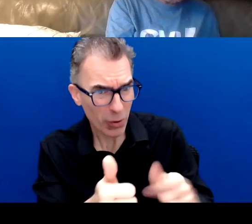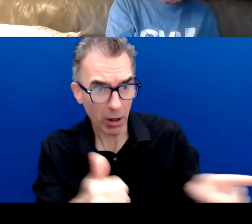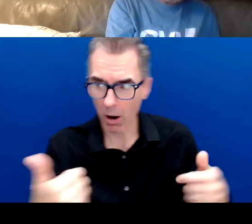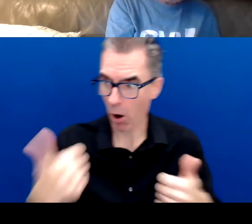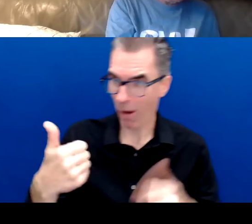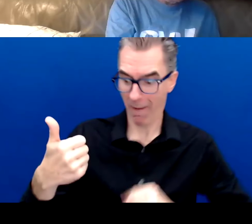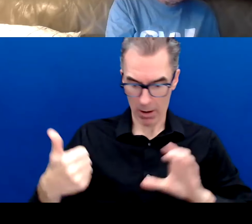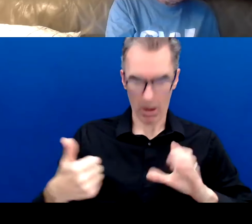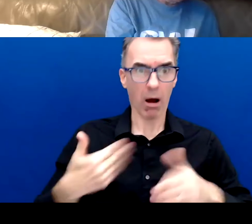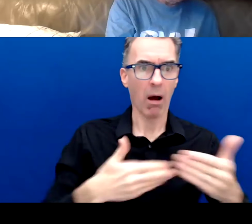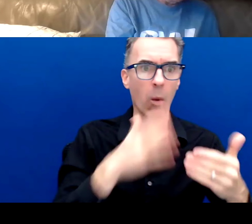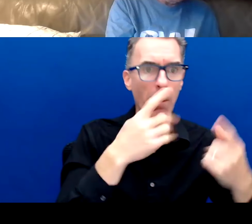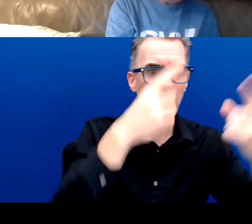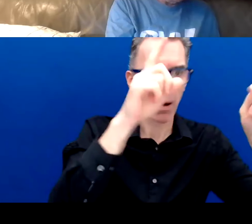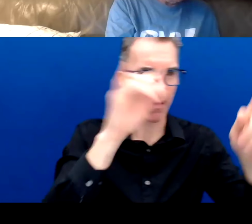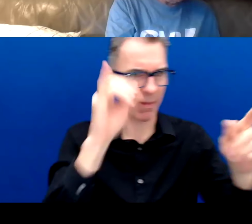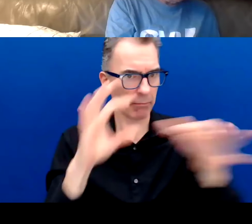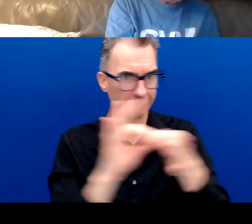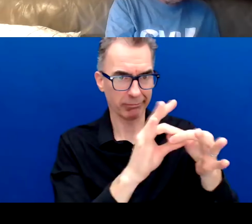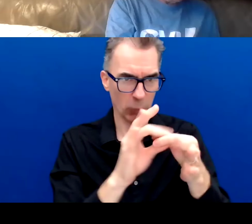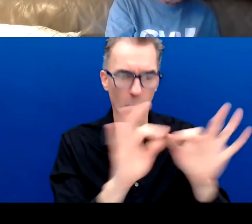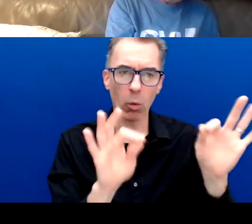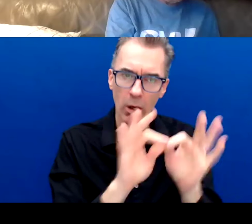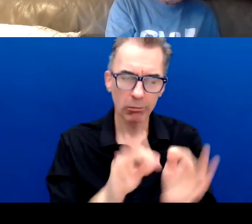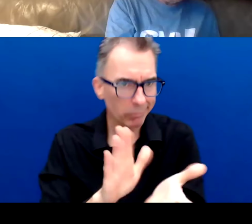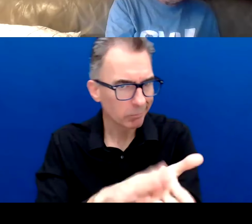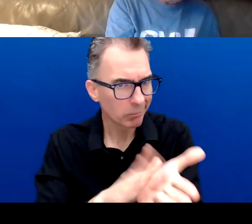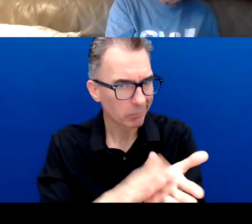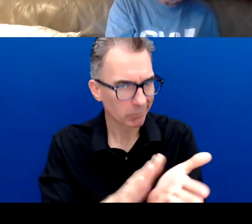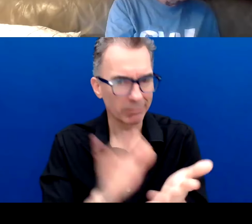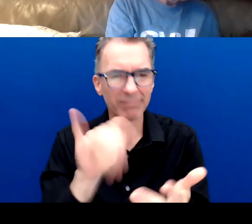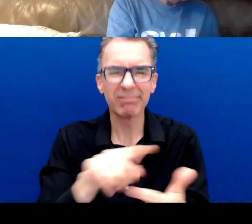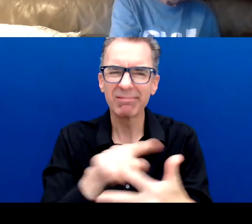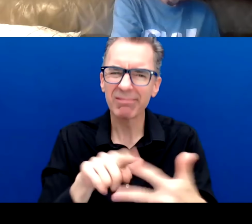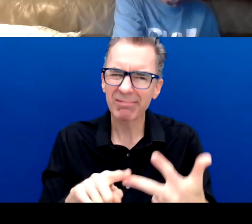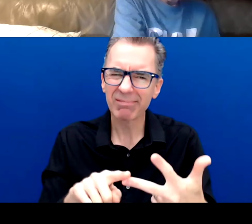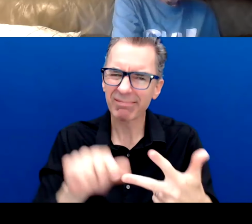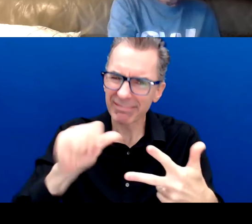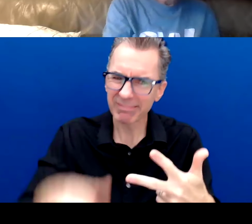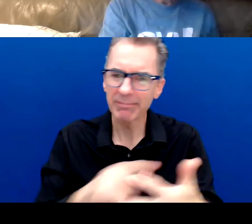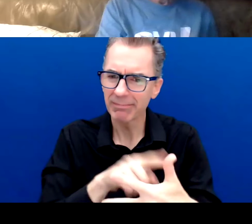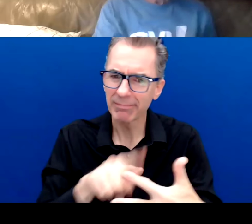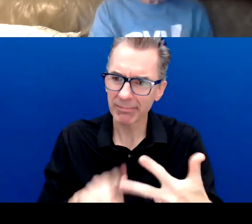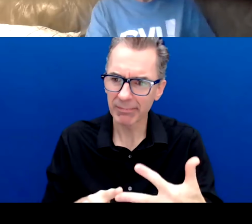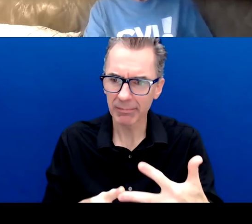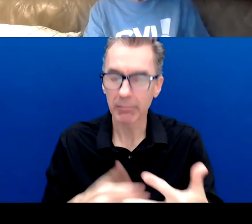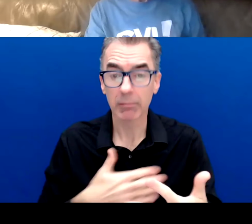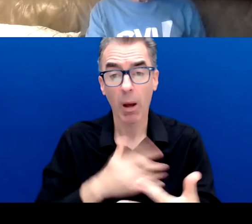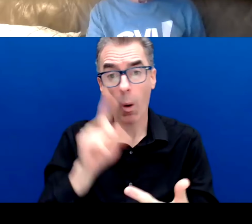And Ashley can talk about that some more, but those are the three main takeaways. Our goal is not to necessarily have you leaving here